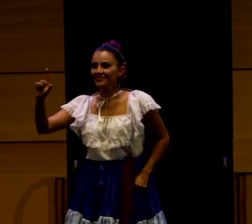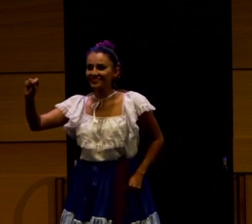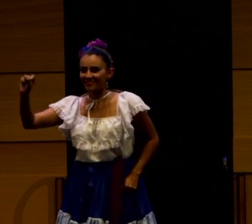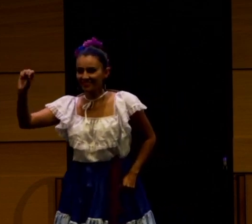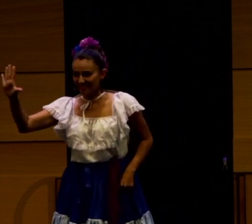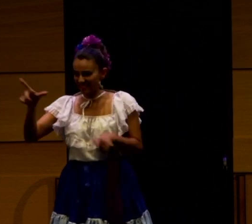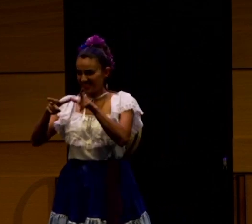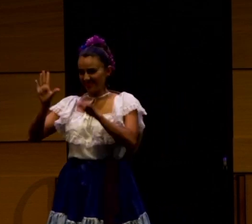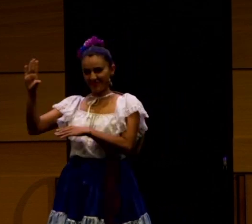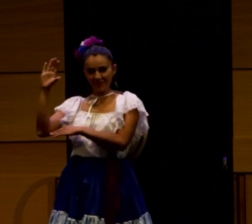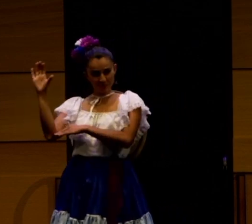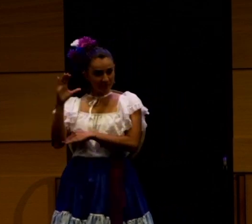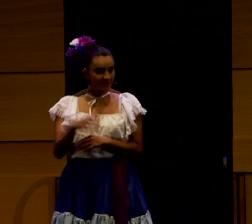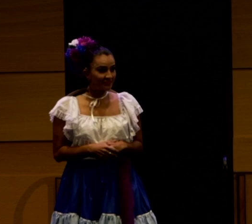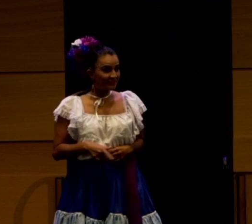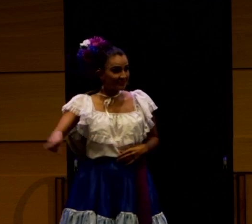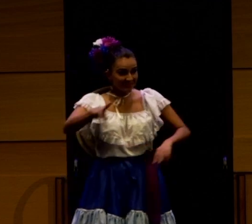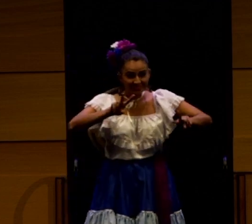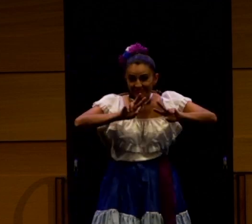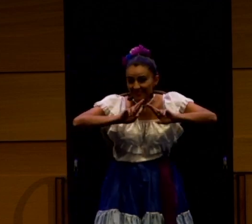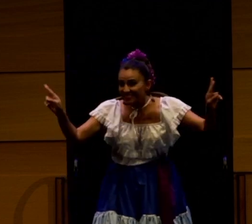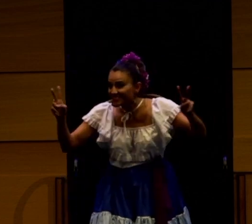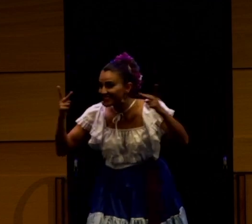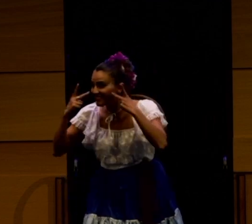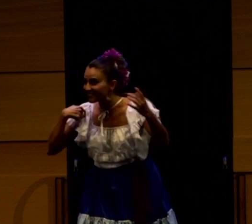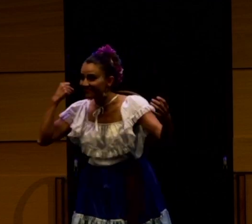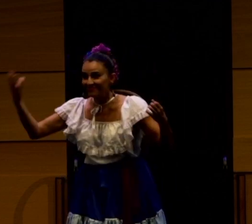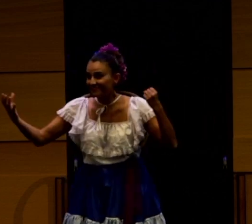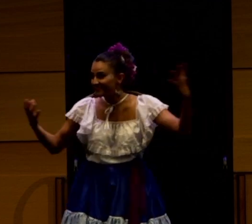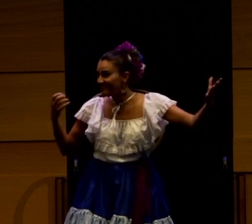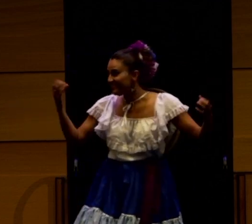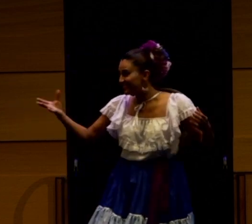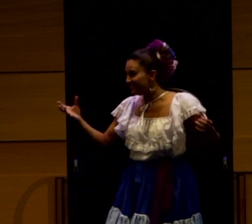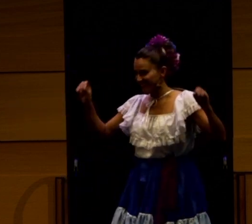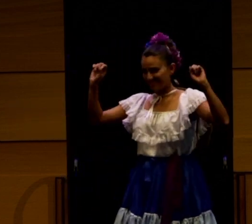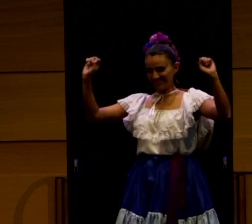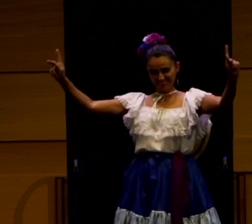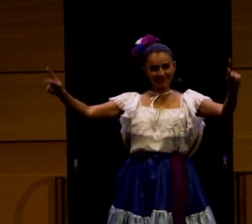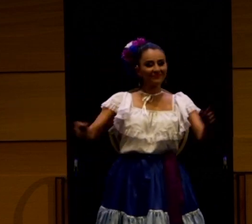I will use Colombian Sign Language, the language of Deaf Colombians. Ready to see me perform? Ok.